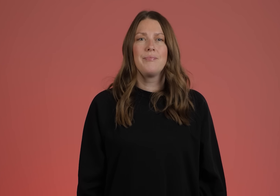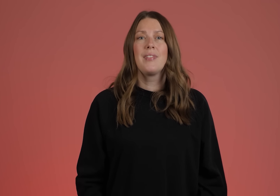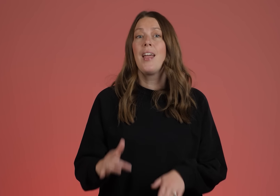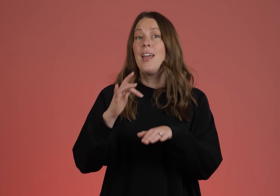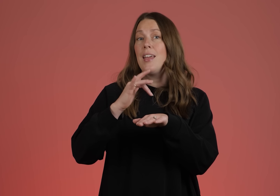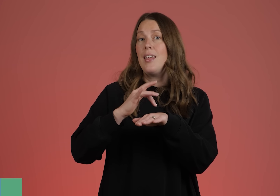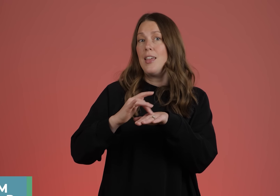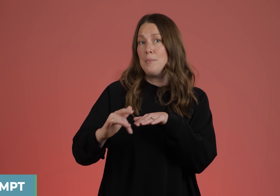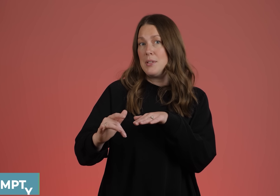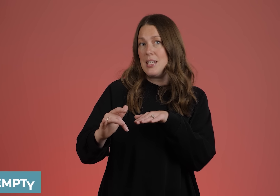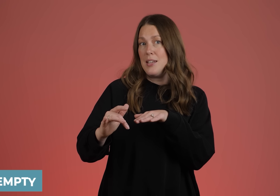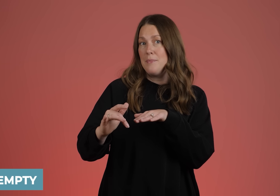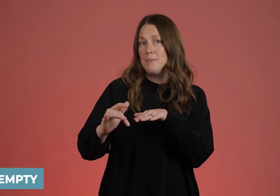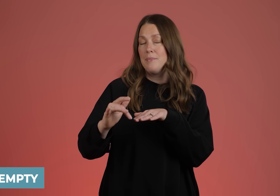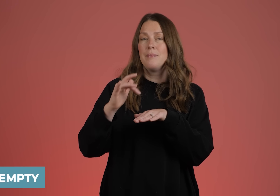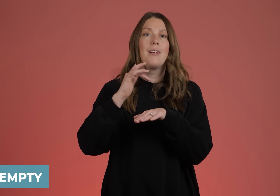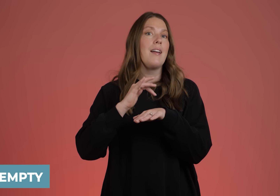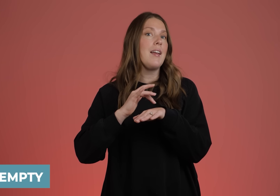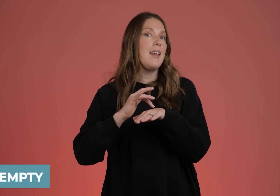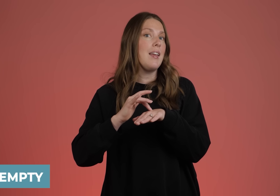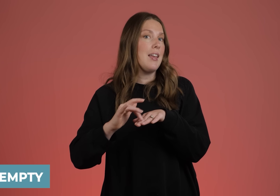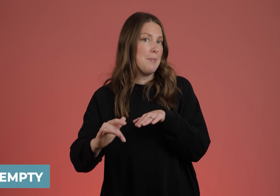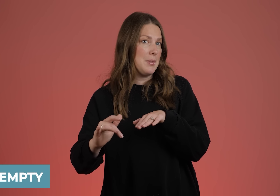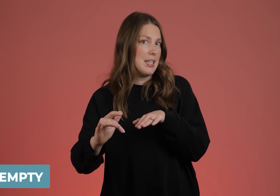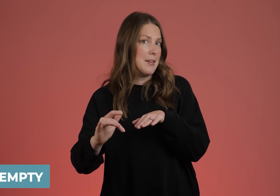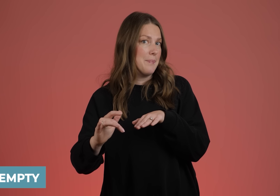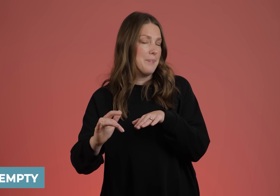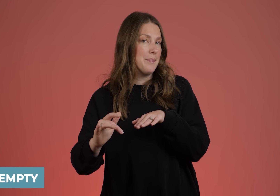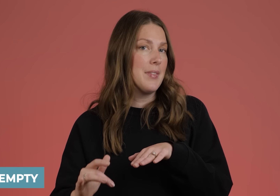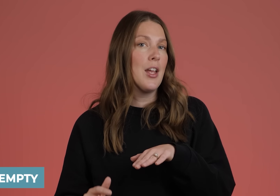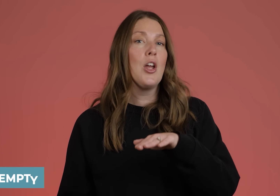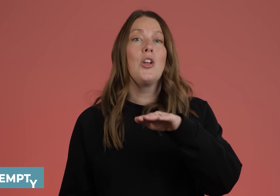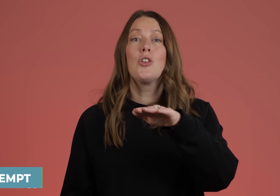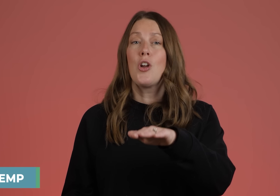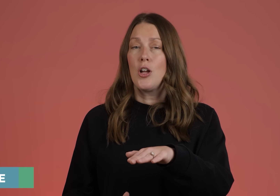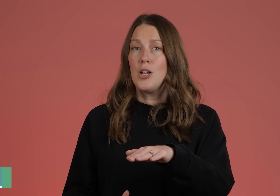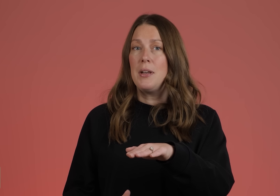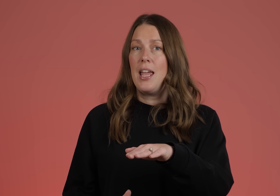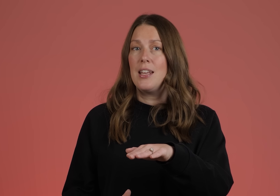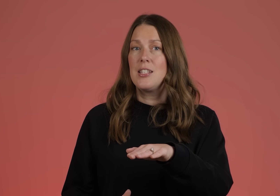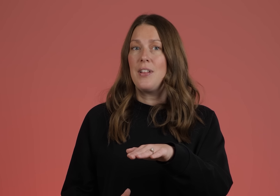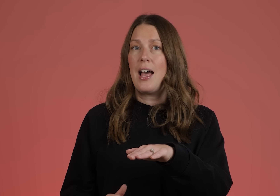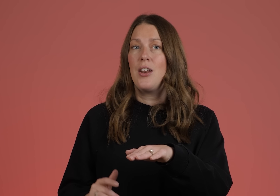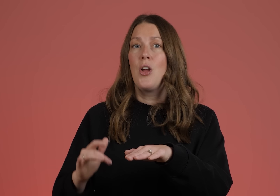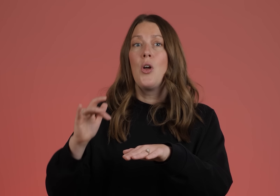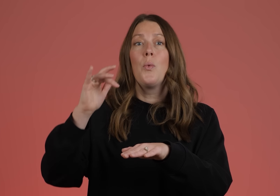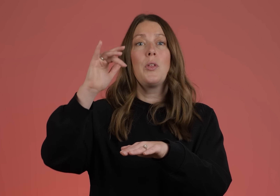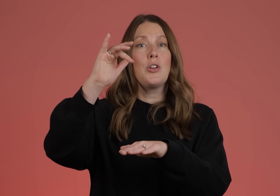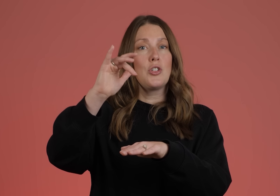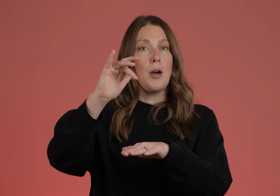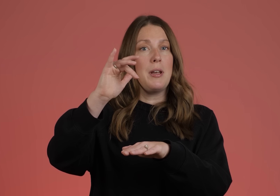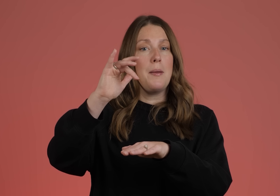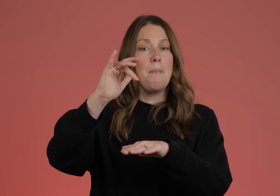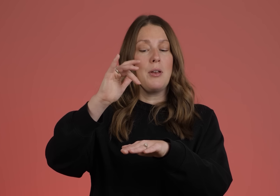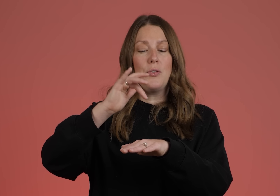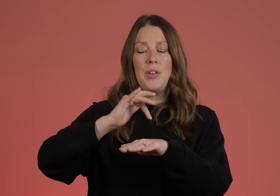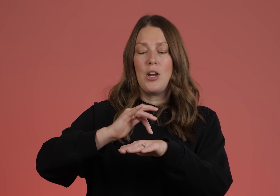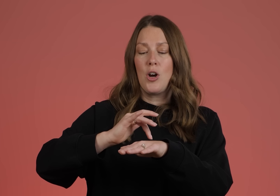Empty Your non-dominant hand is flat with your dominant middle finger